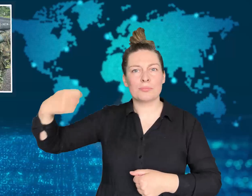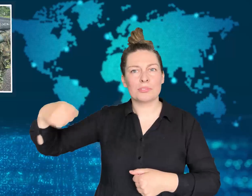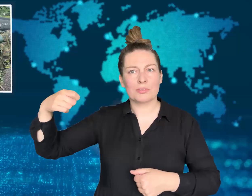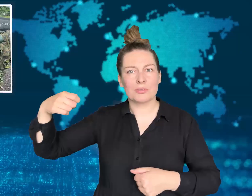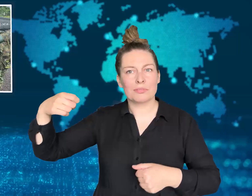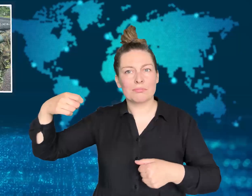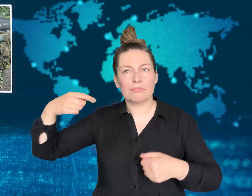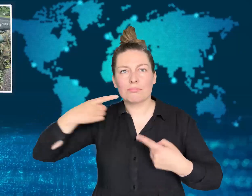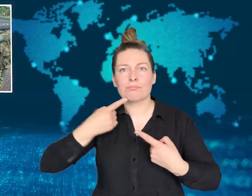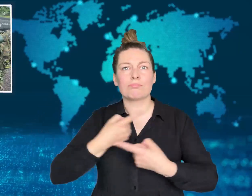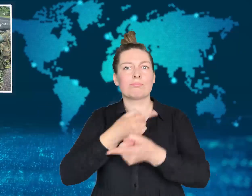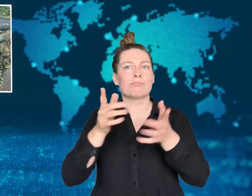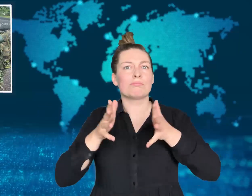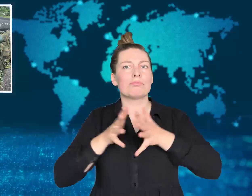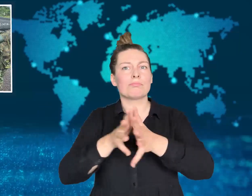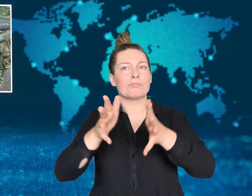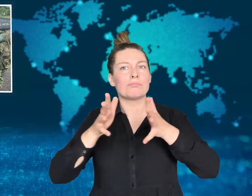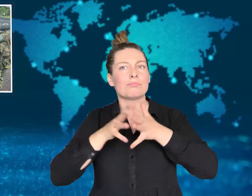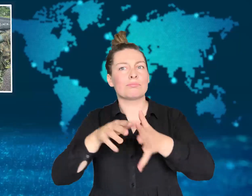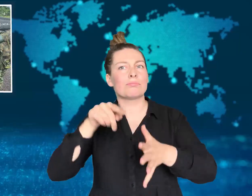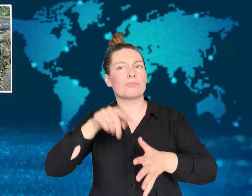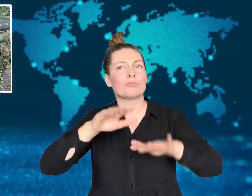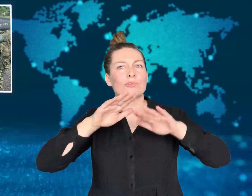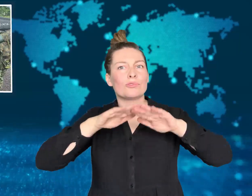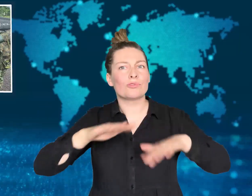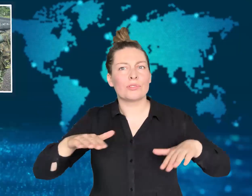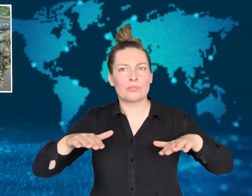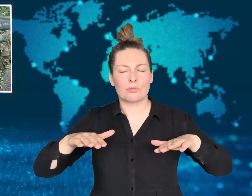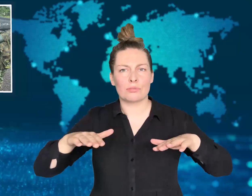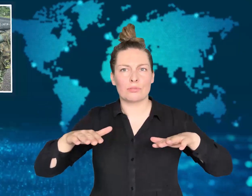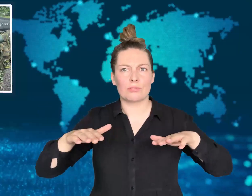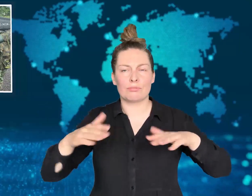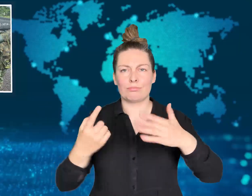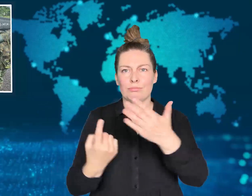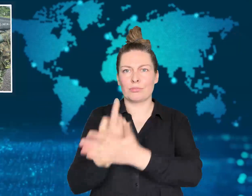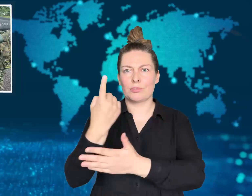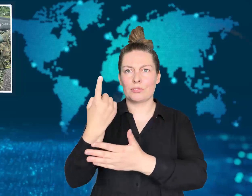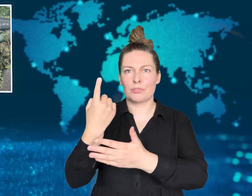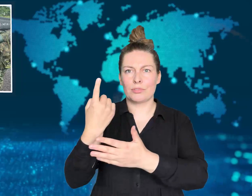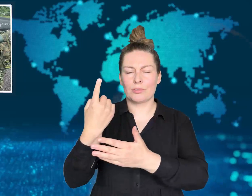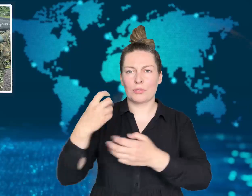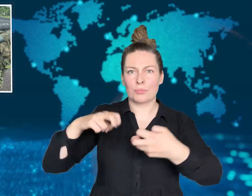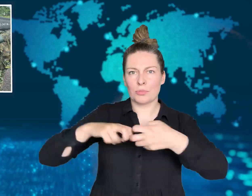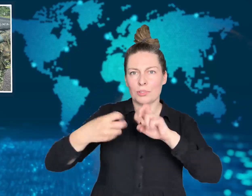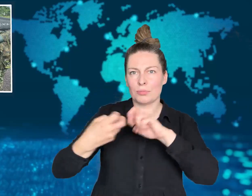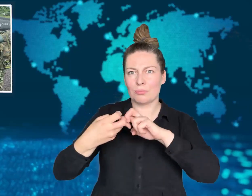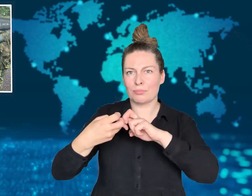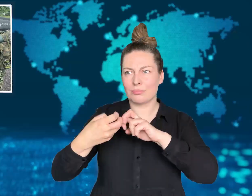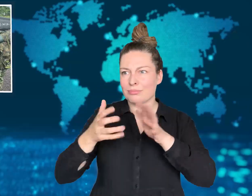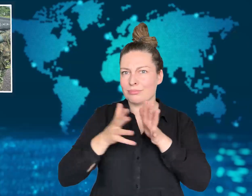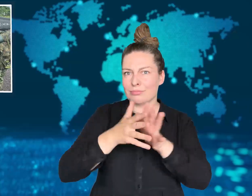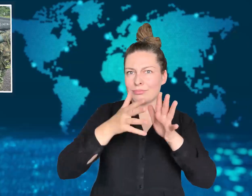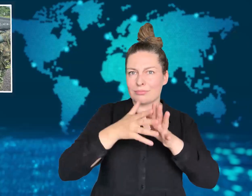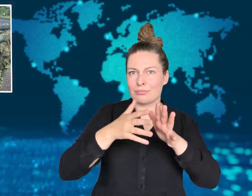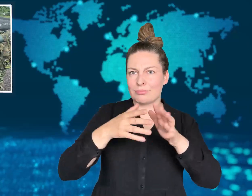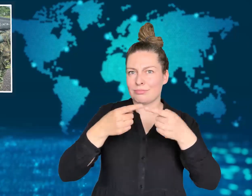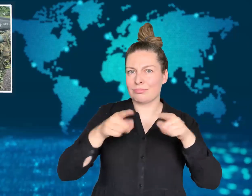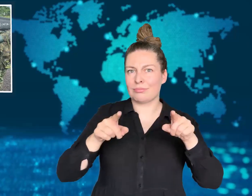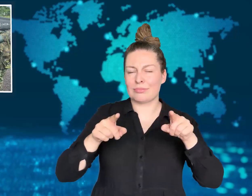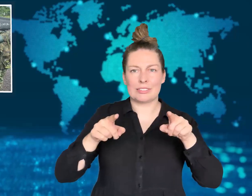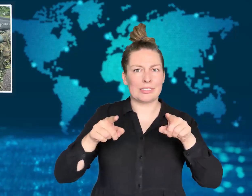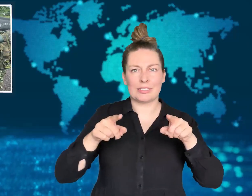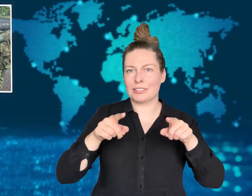The President retracted his announcement and said